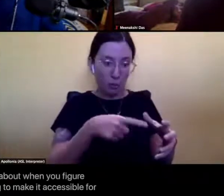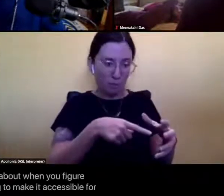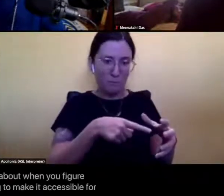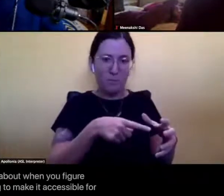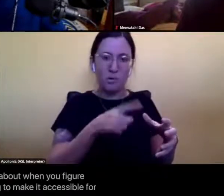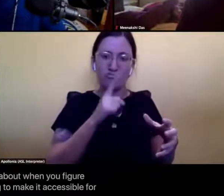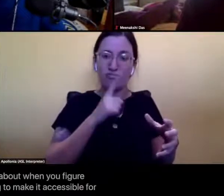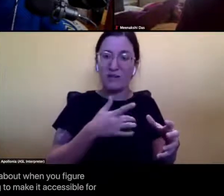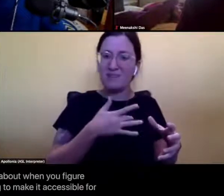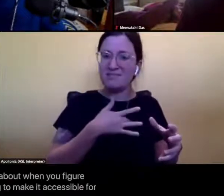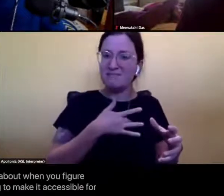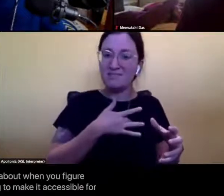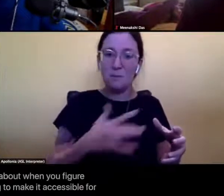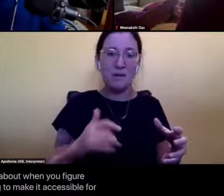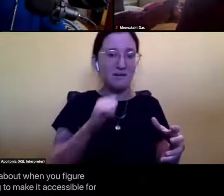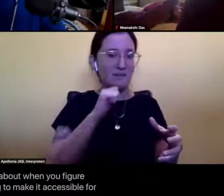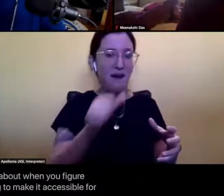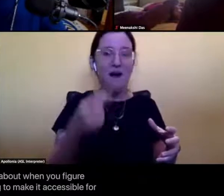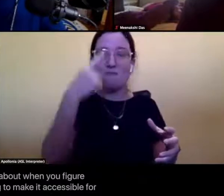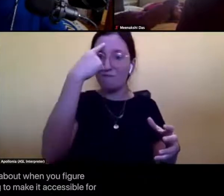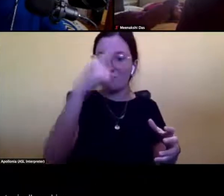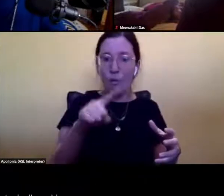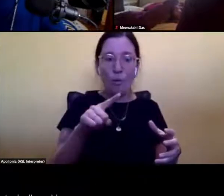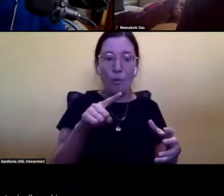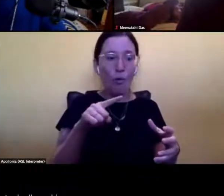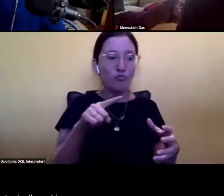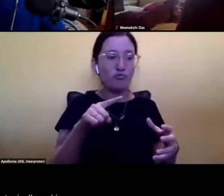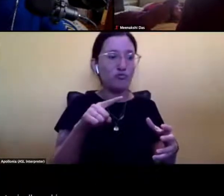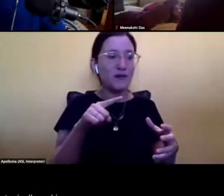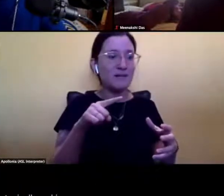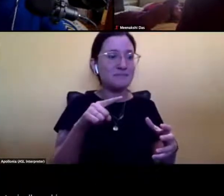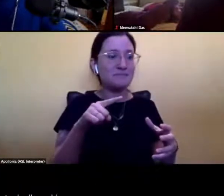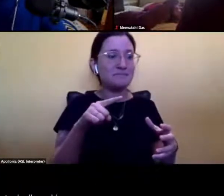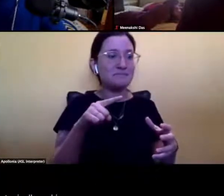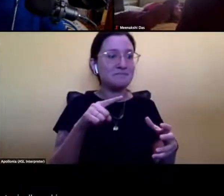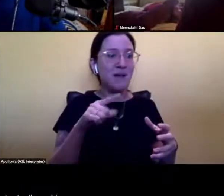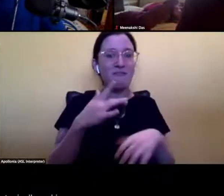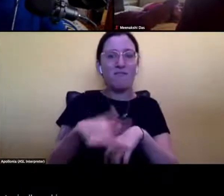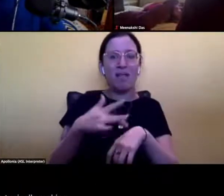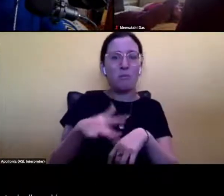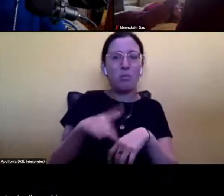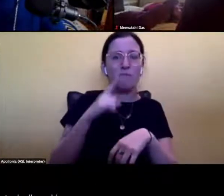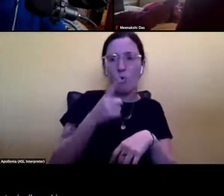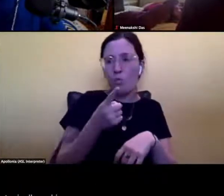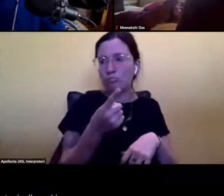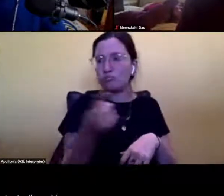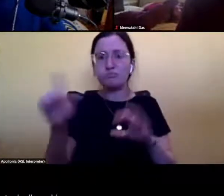making that resource or that service much more available and accessible to the world at large.